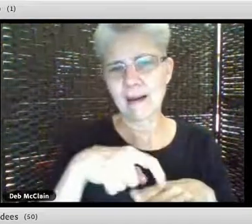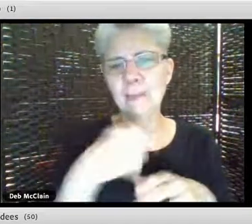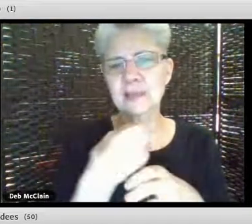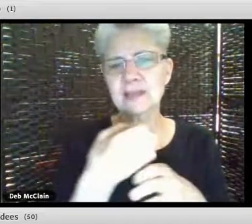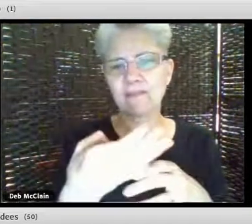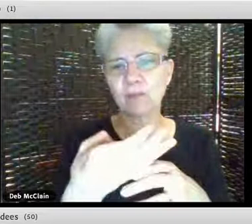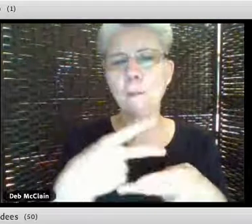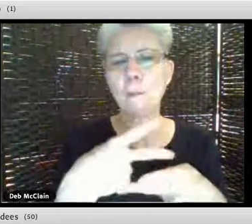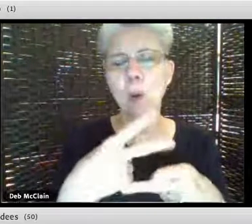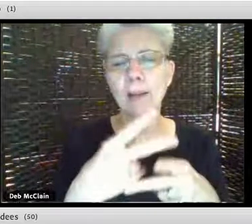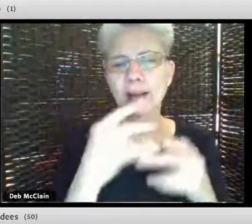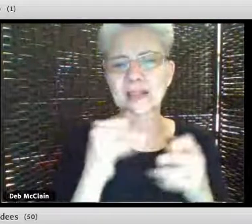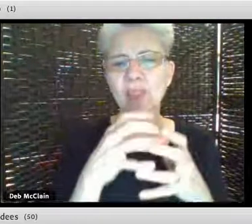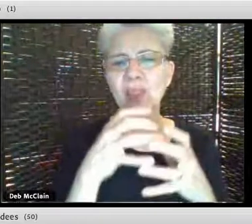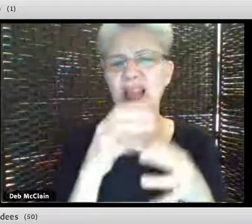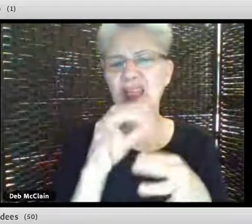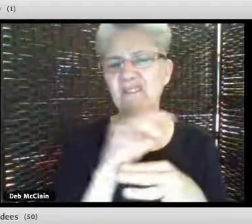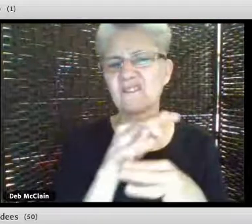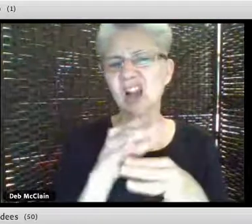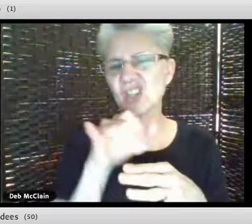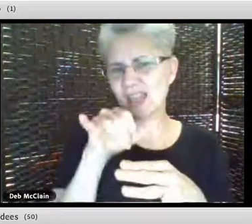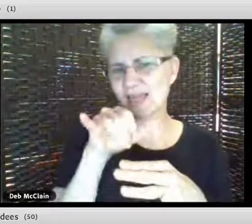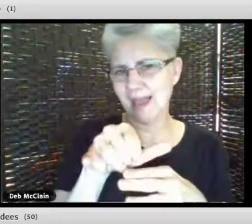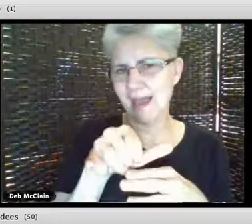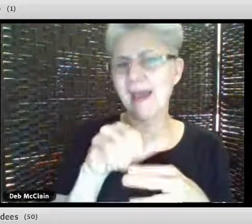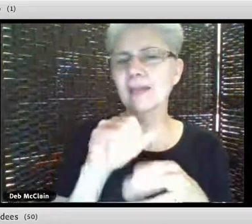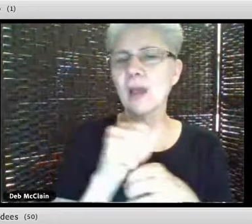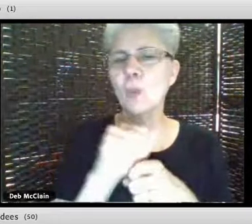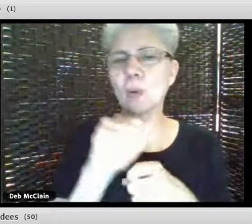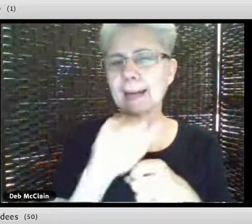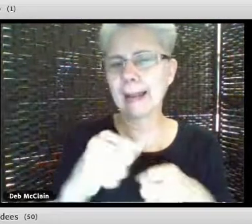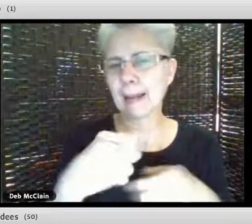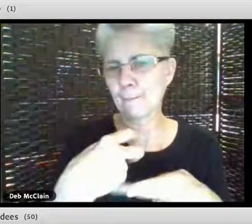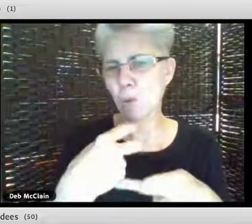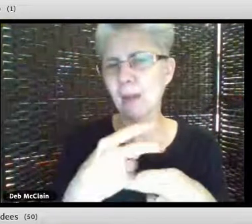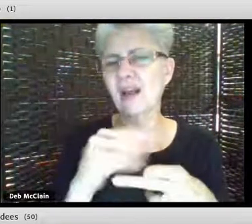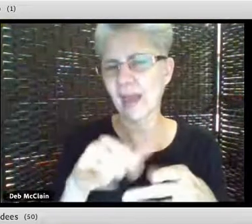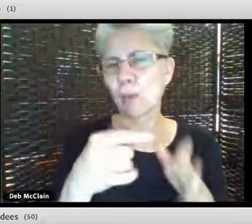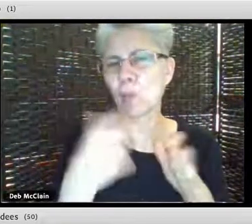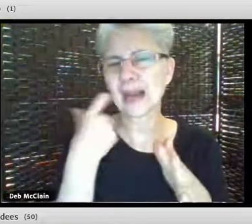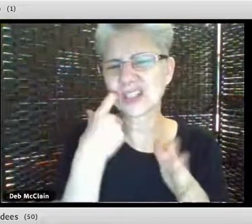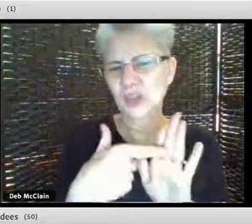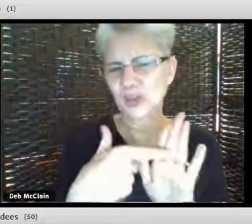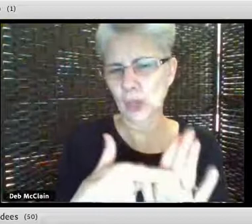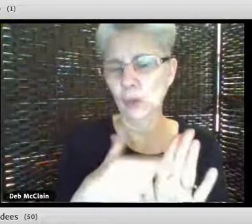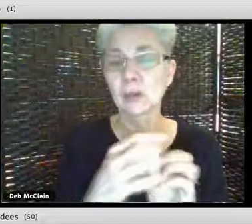That's a lot of the functions that will work in any product. Okay? So if we want to see what it would